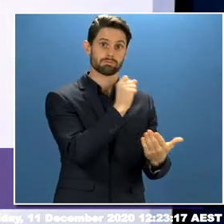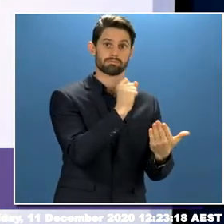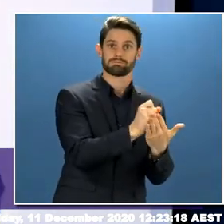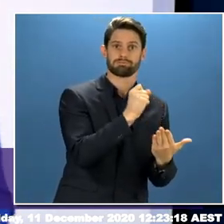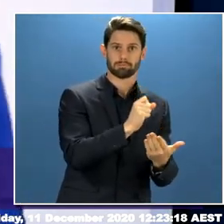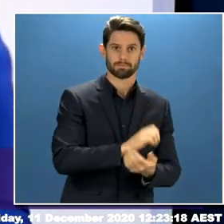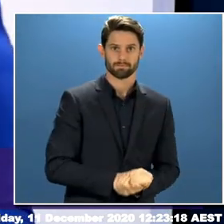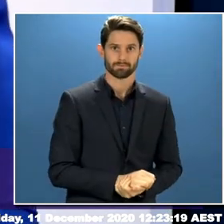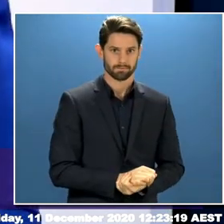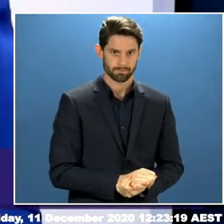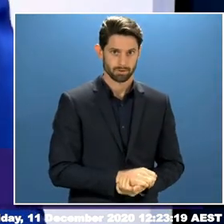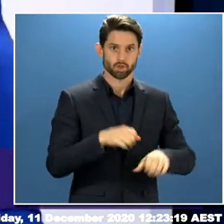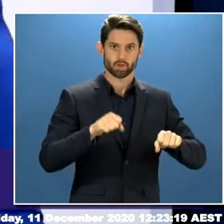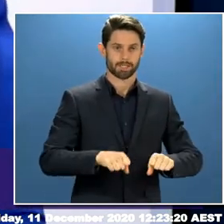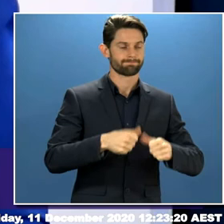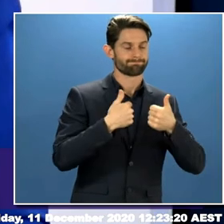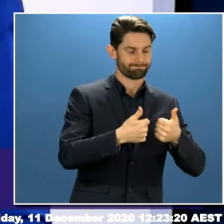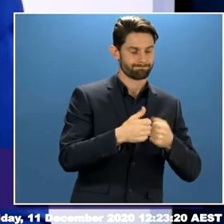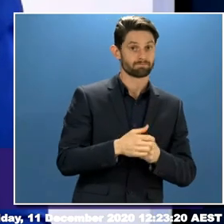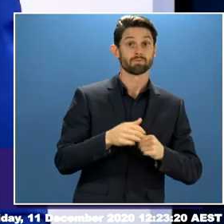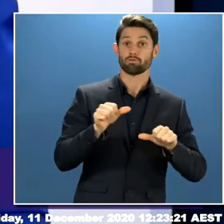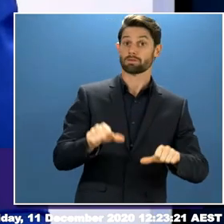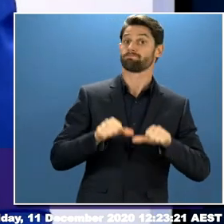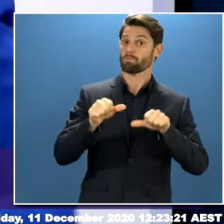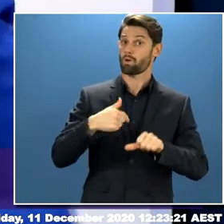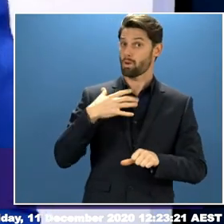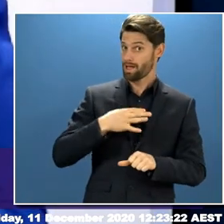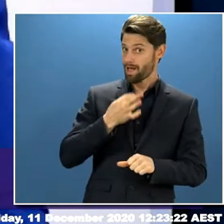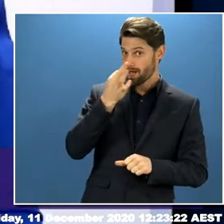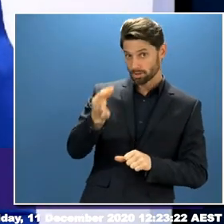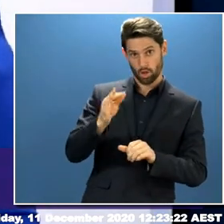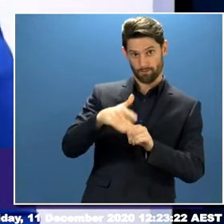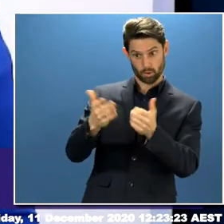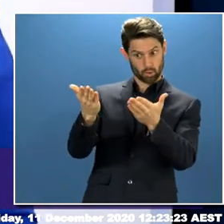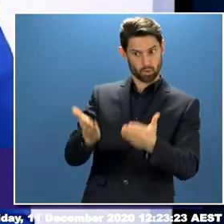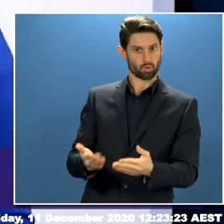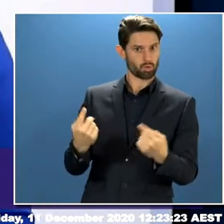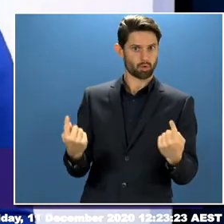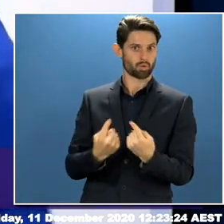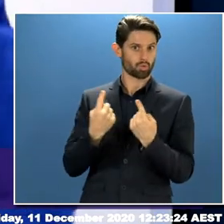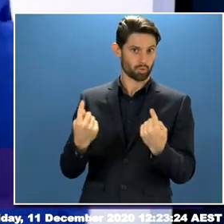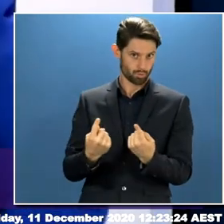Ms Darling, can I ask you a few questions about yourself so we can get to know you. Sure.